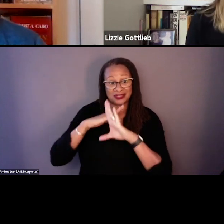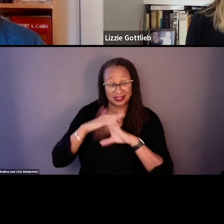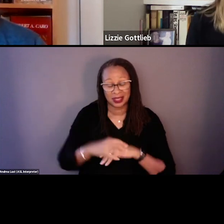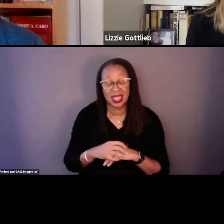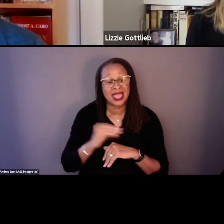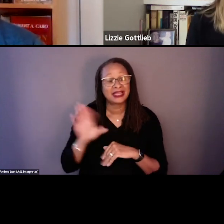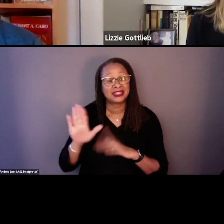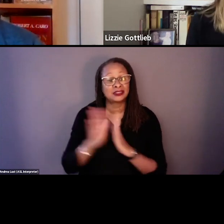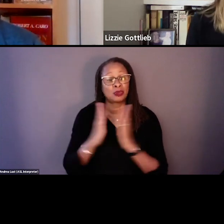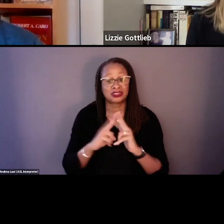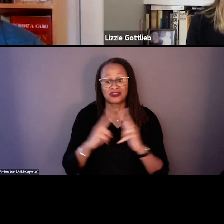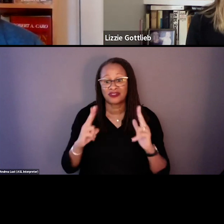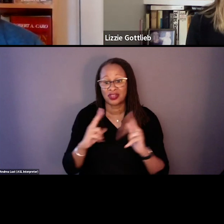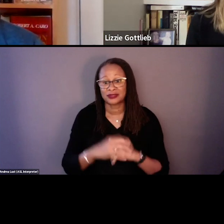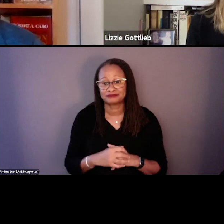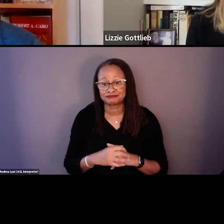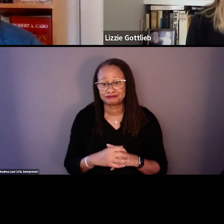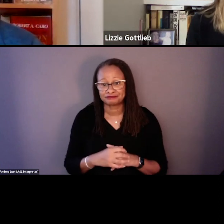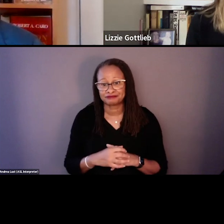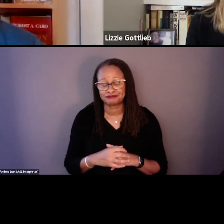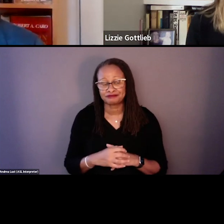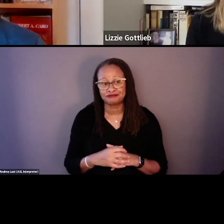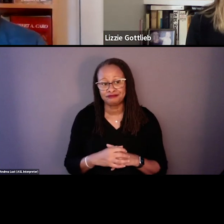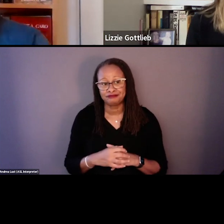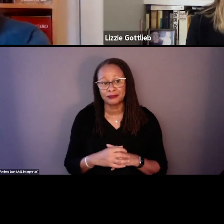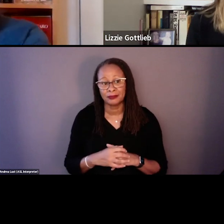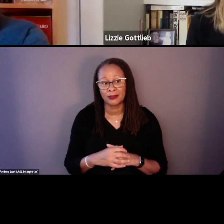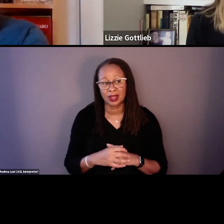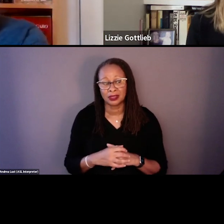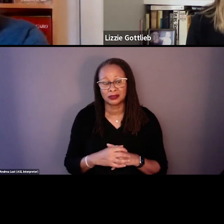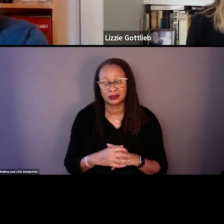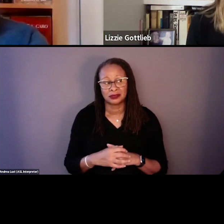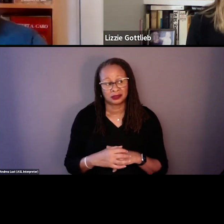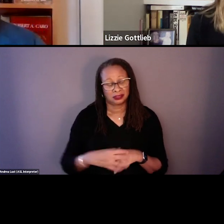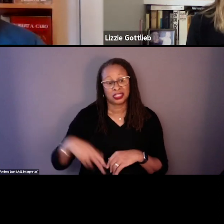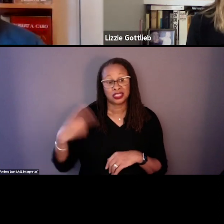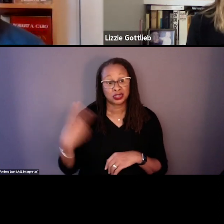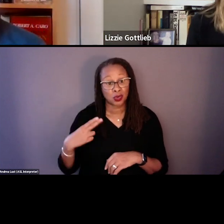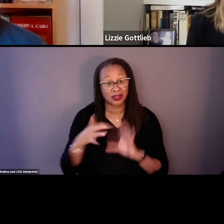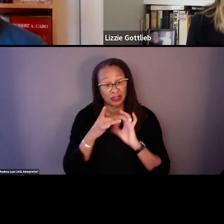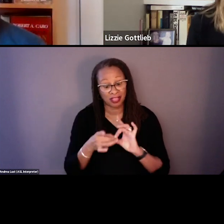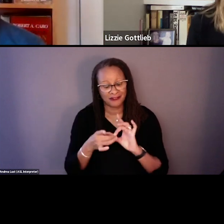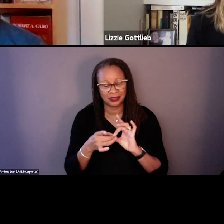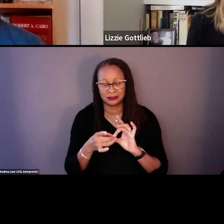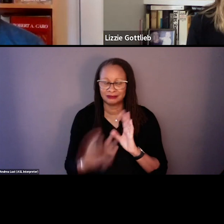and what people do sometimes when they have it. Thank you, Lizzie, for giving us this warm and insightful